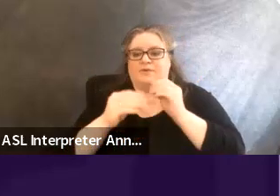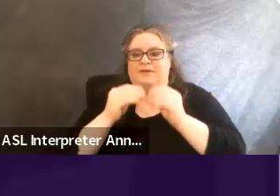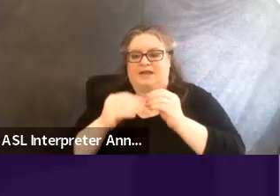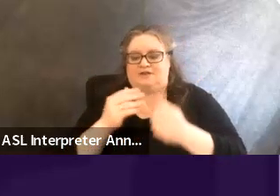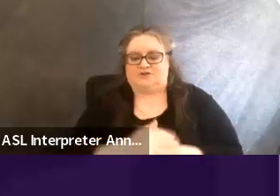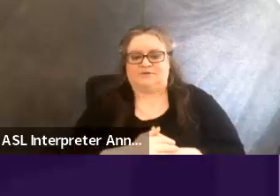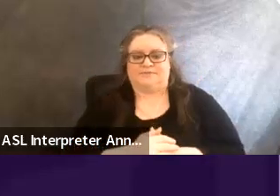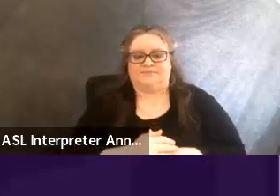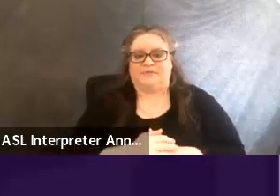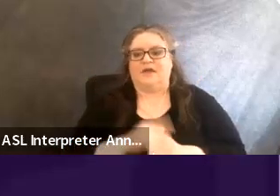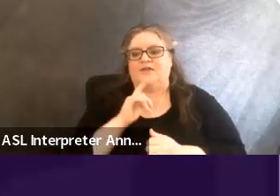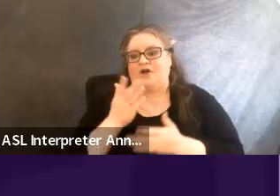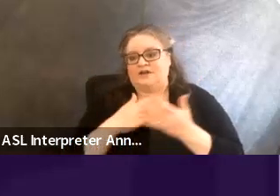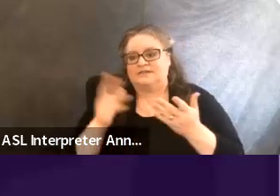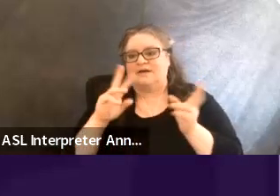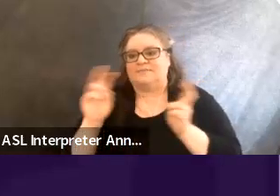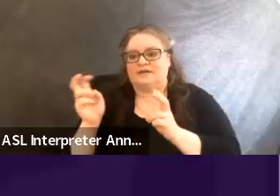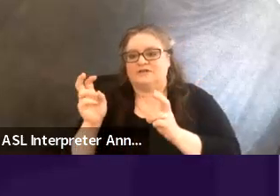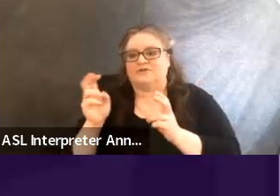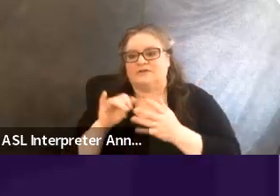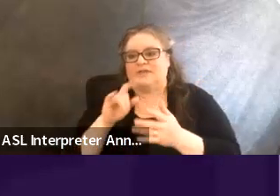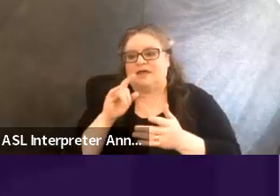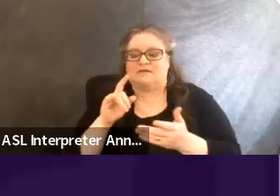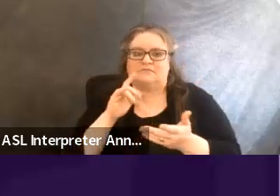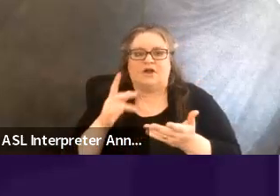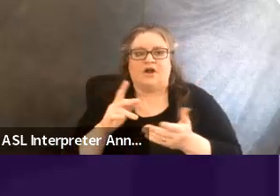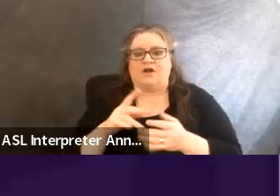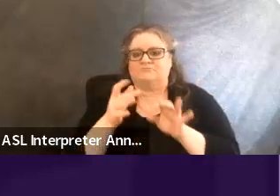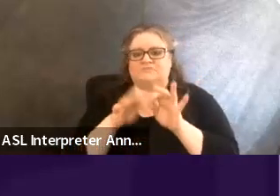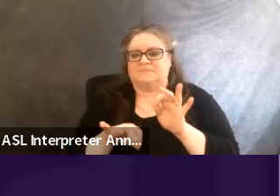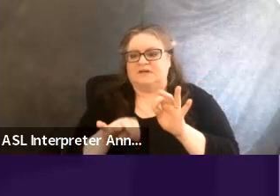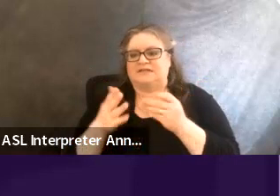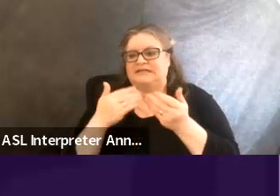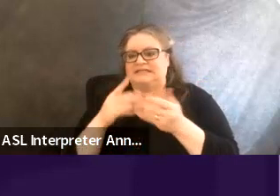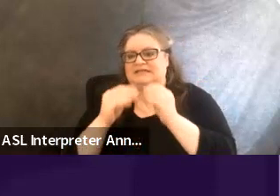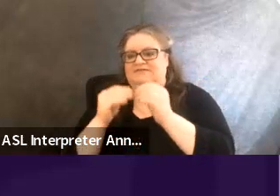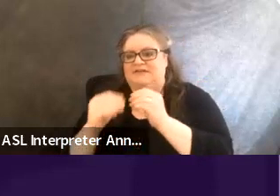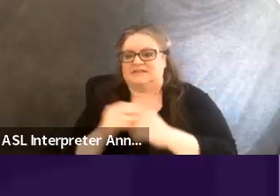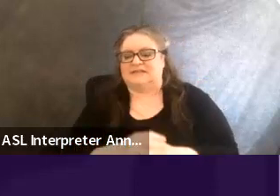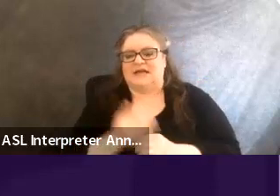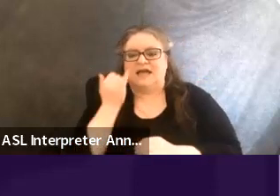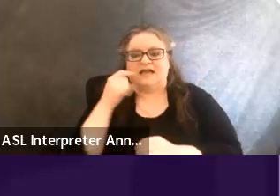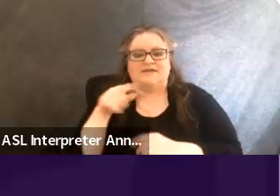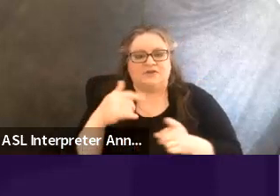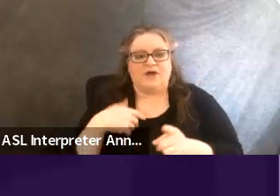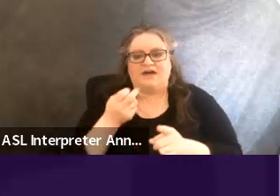There are some issues that are very simple or easy to fix and if you have a few headings,